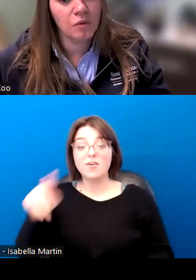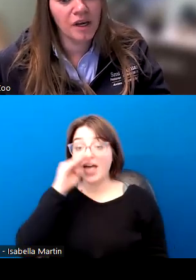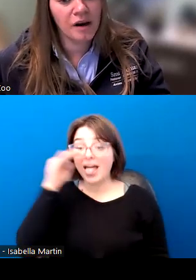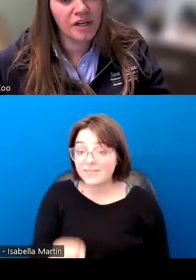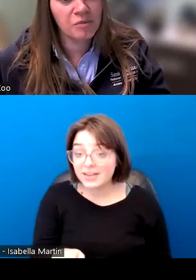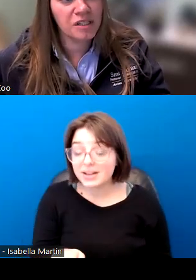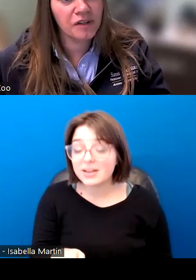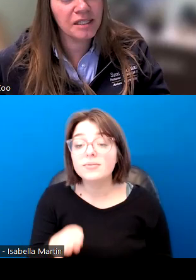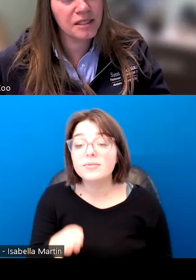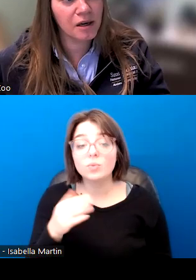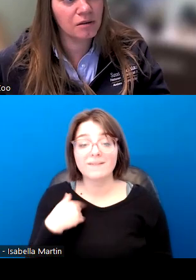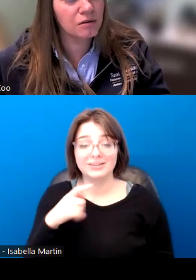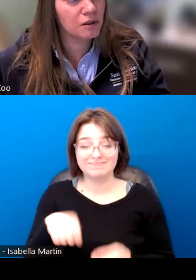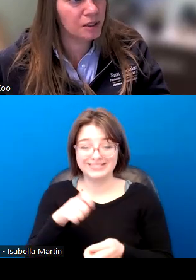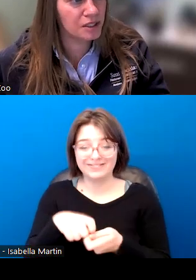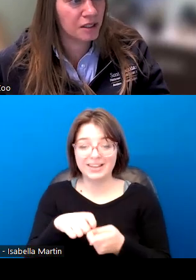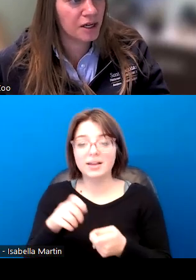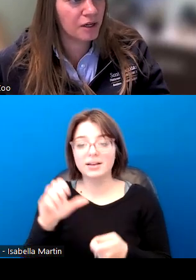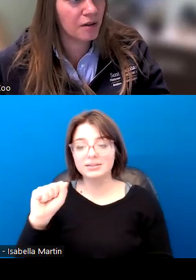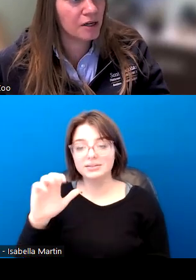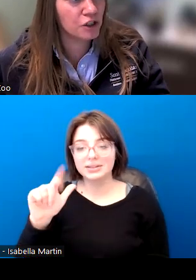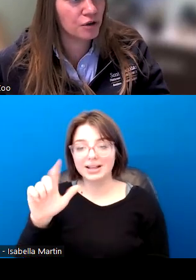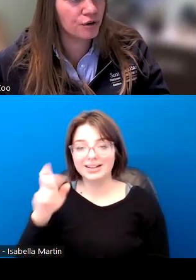we have a specific scale and you can see that here now that shows